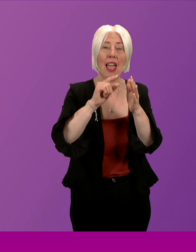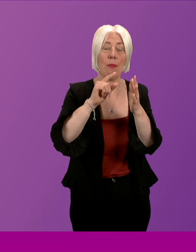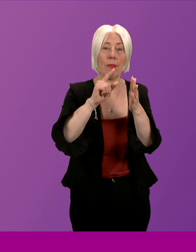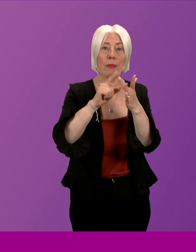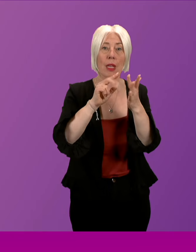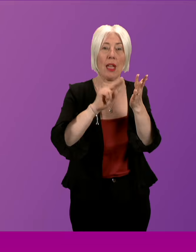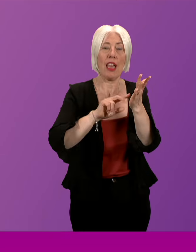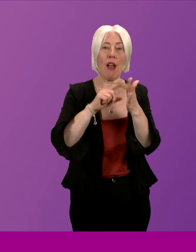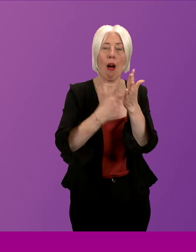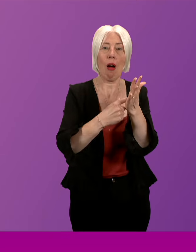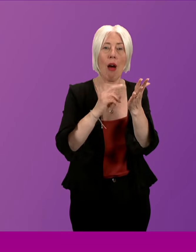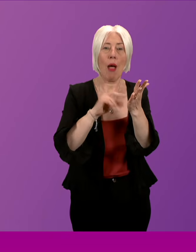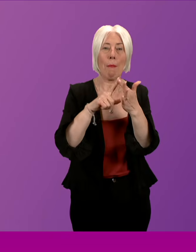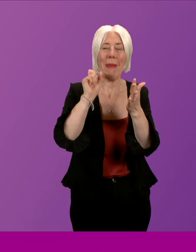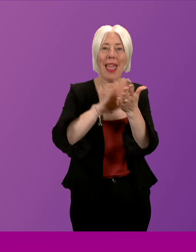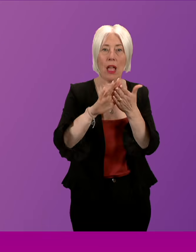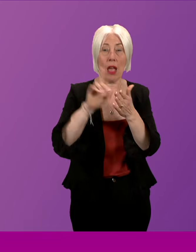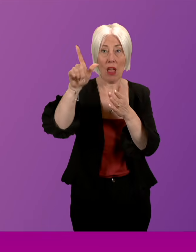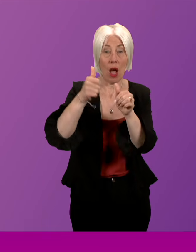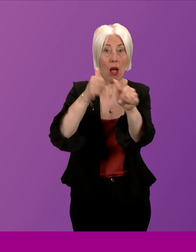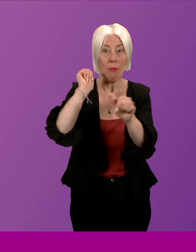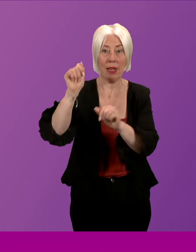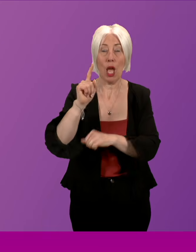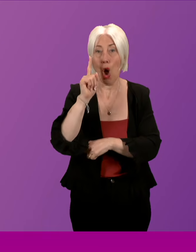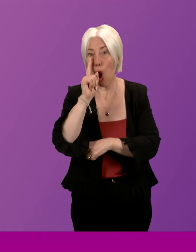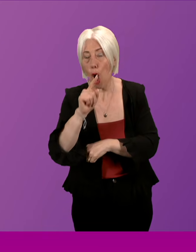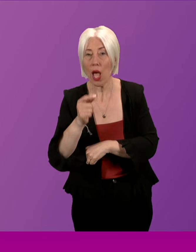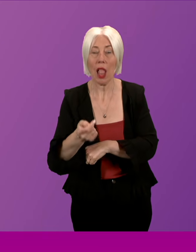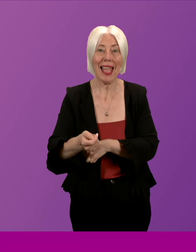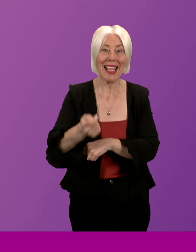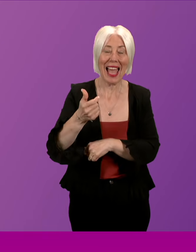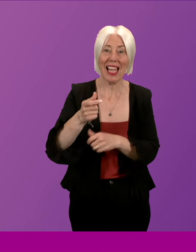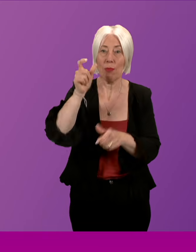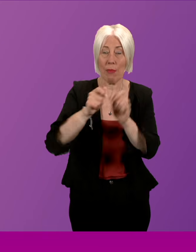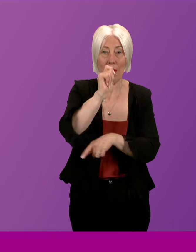there are stories every single week of oil and gas redundancies in the north-east of Scotland,